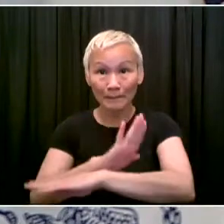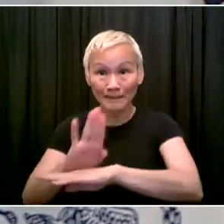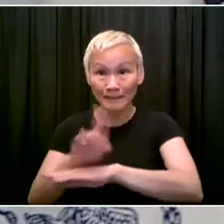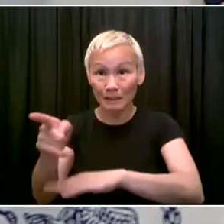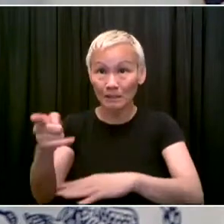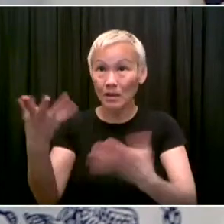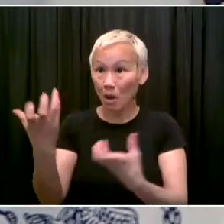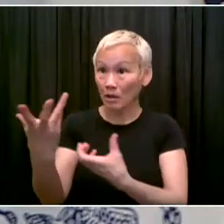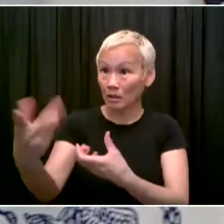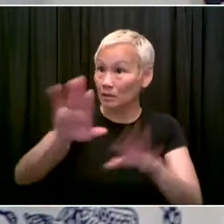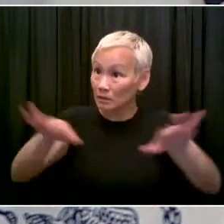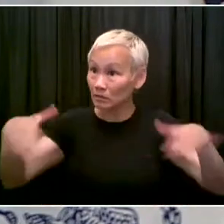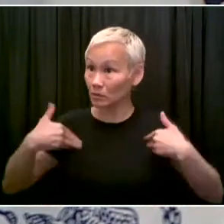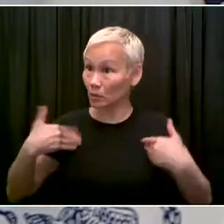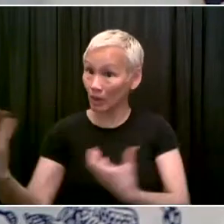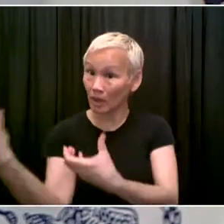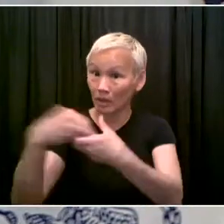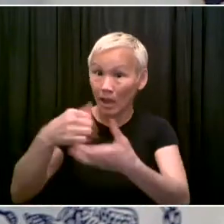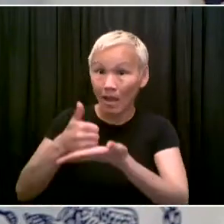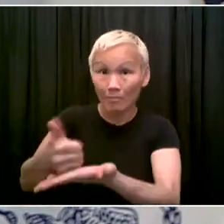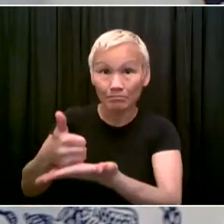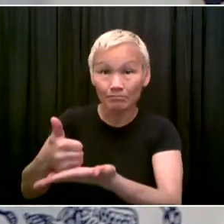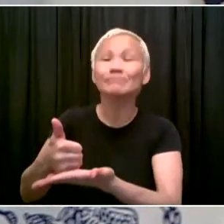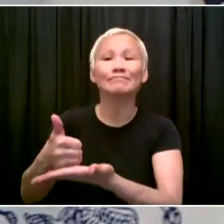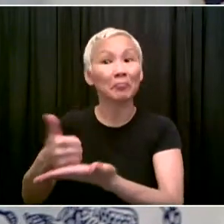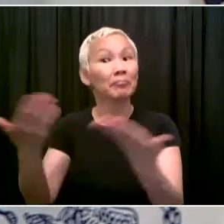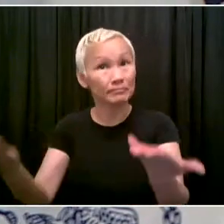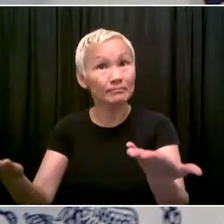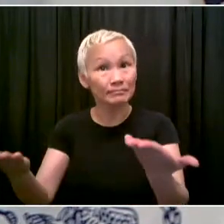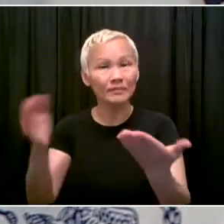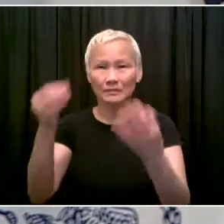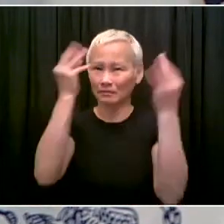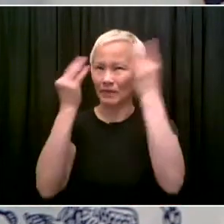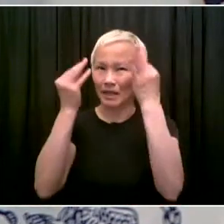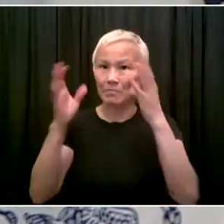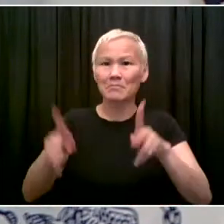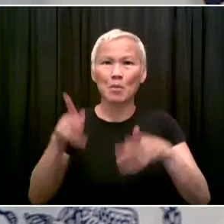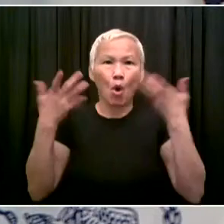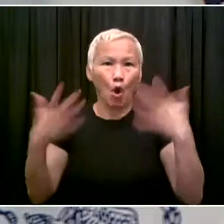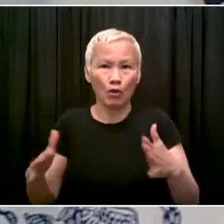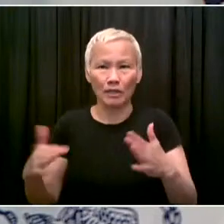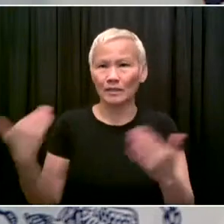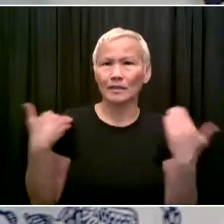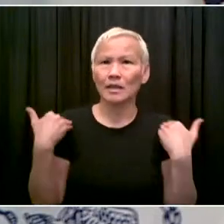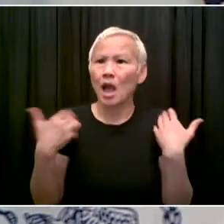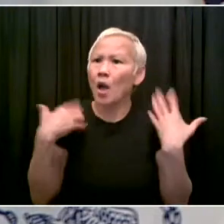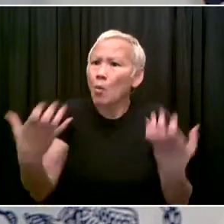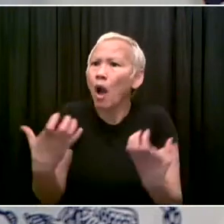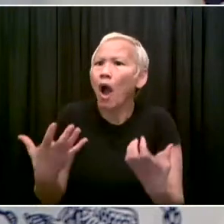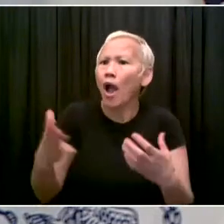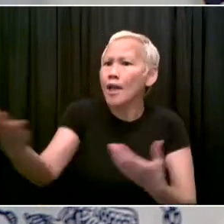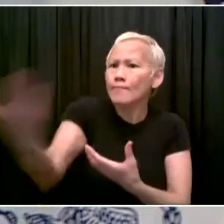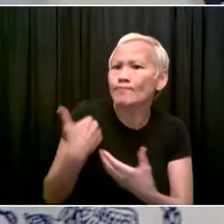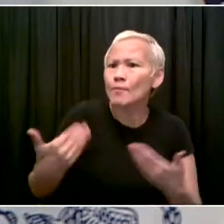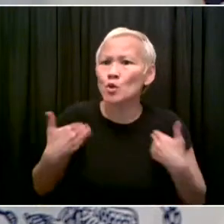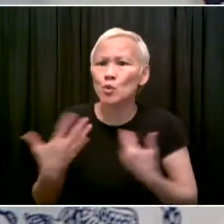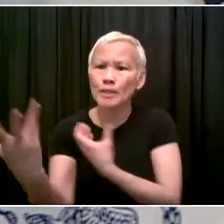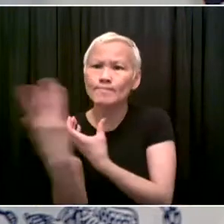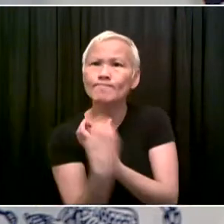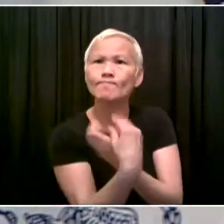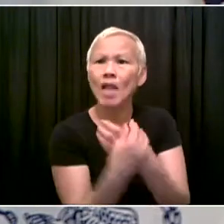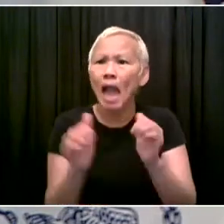ABOUT AND TO ALL